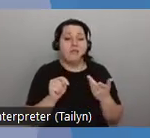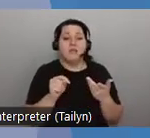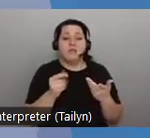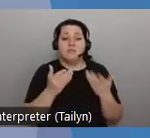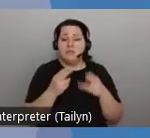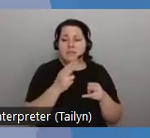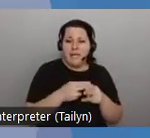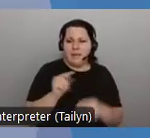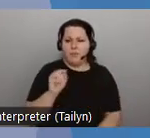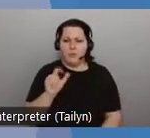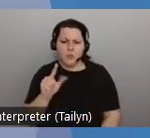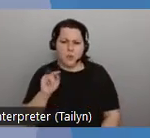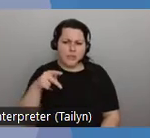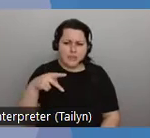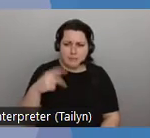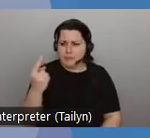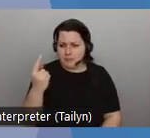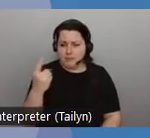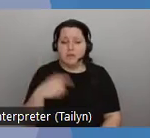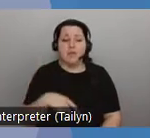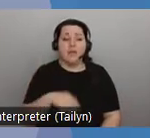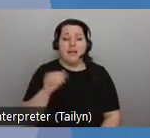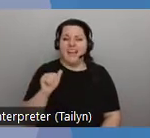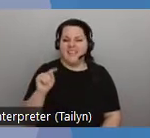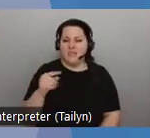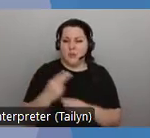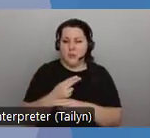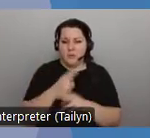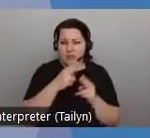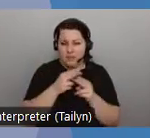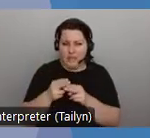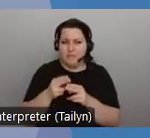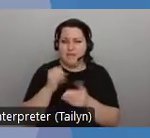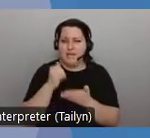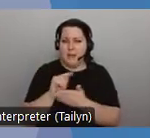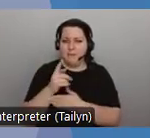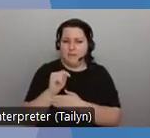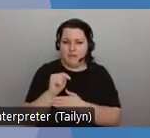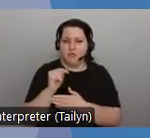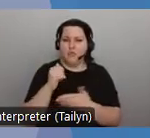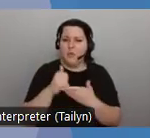a help text, or name and tooltip, anything like that.